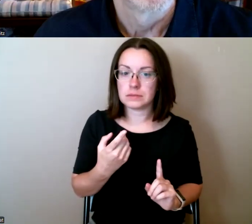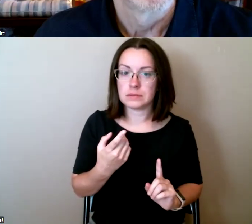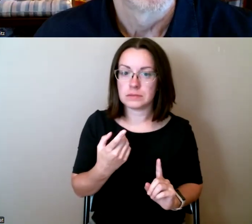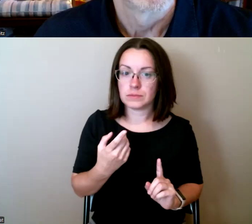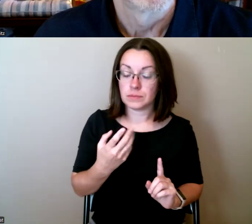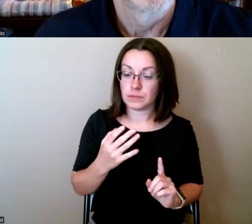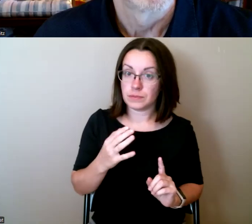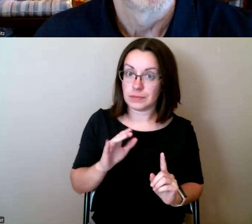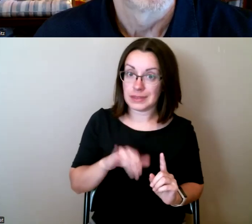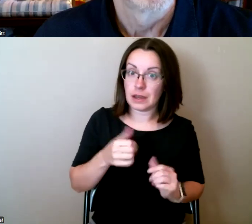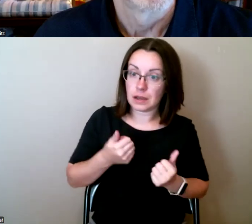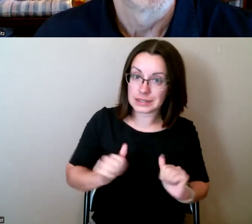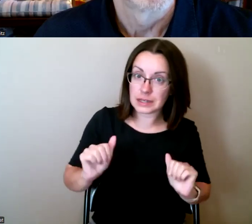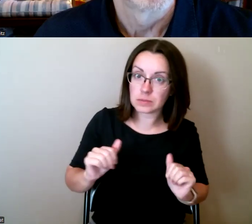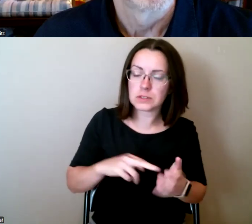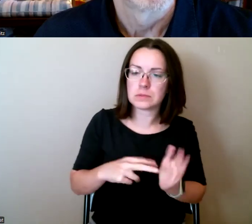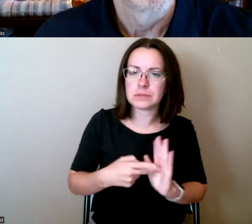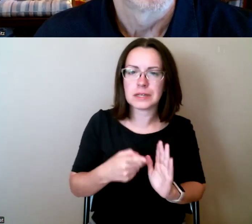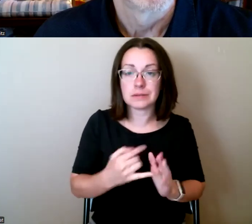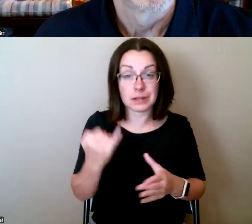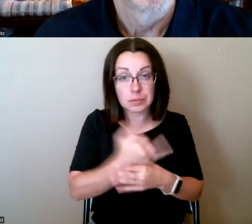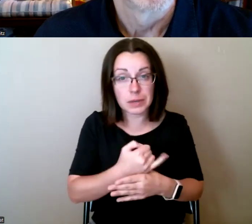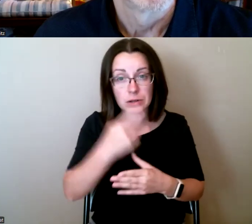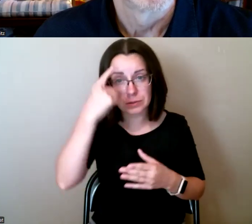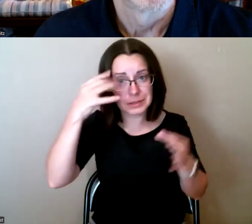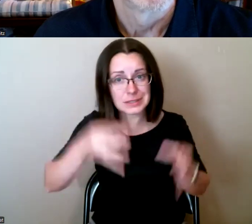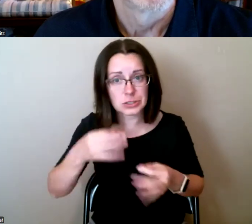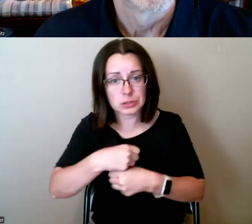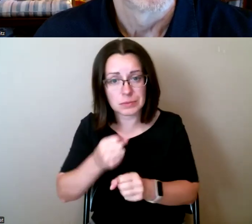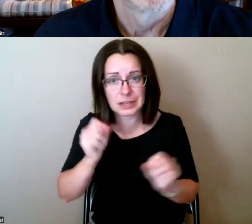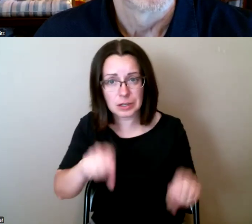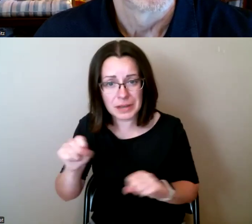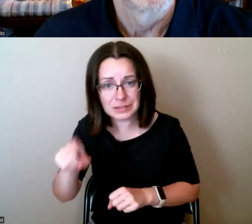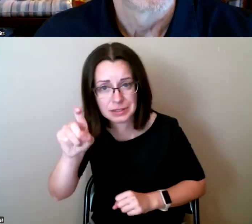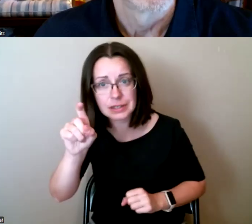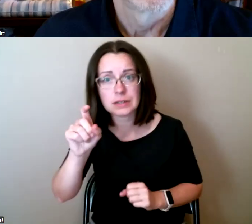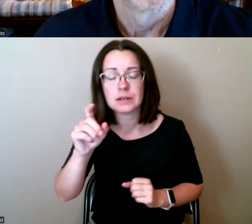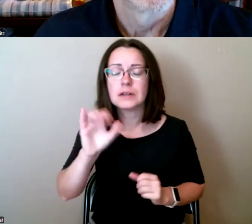uh impaired decision-making capacity that is related somehow to what those stressors were